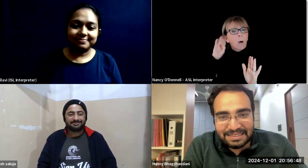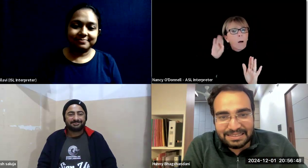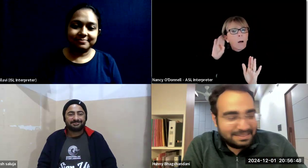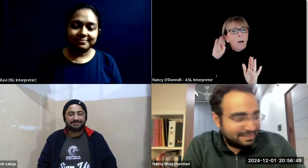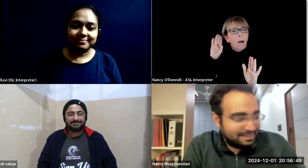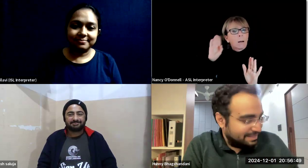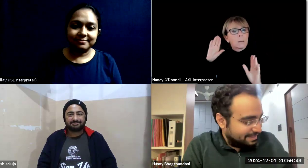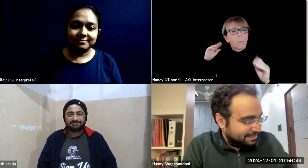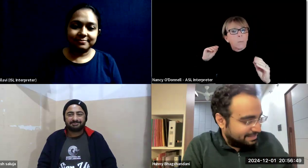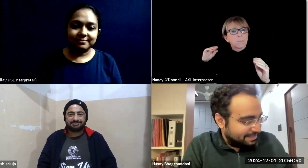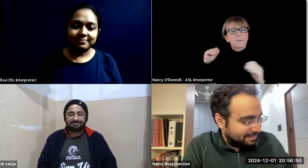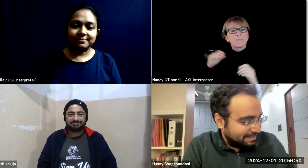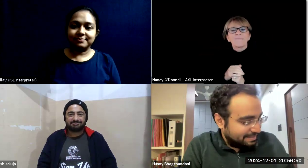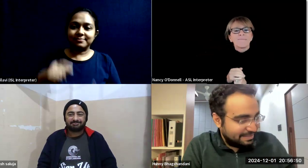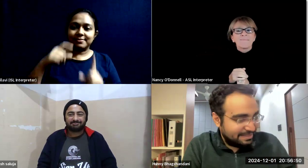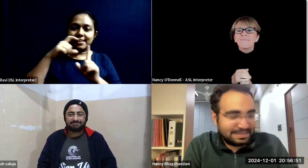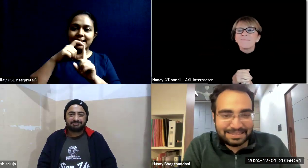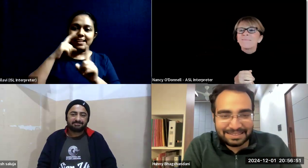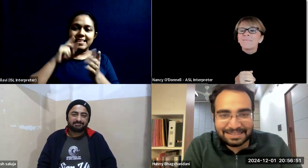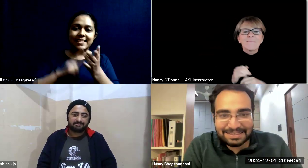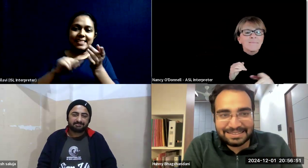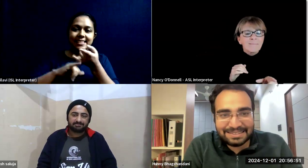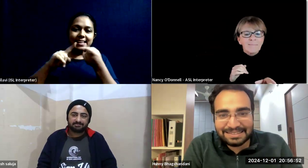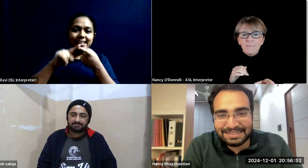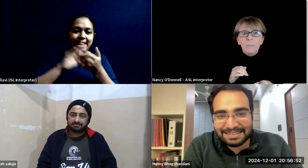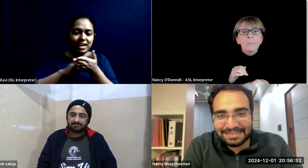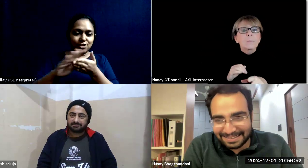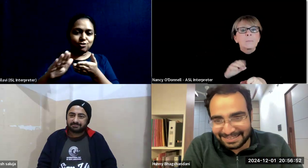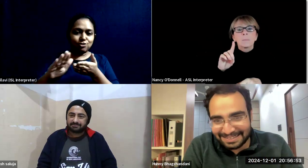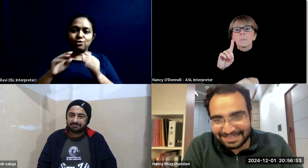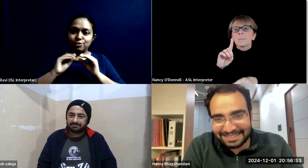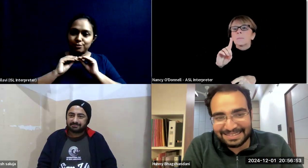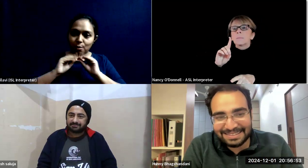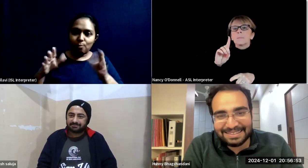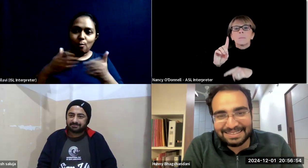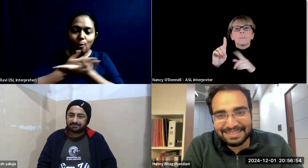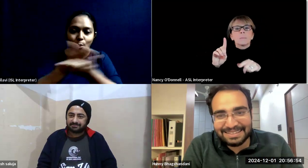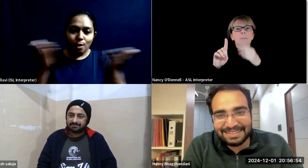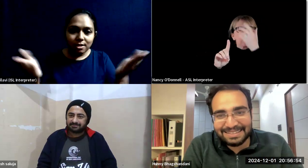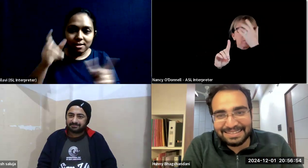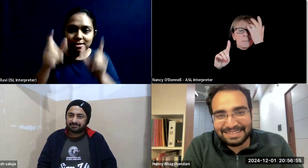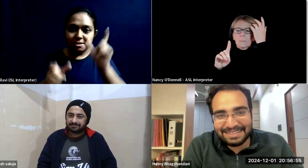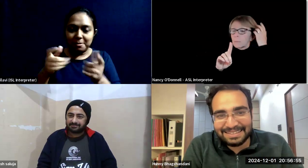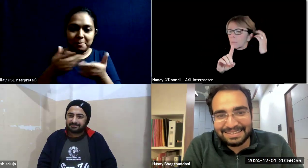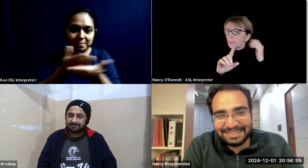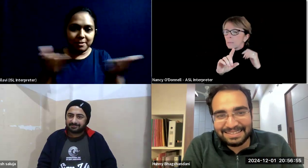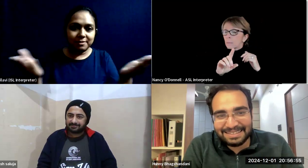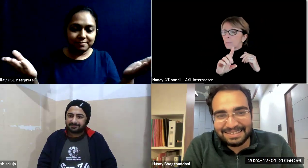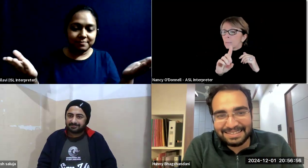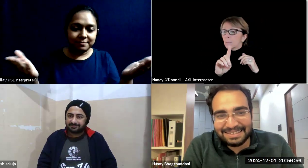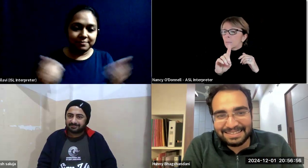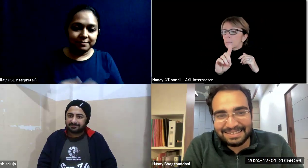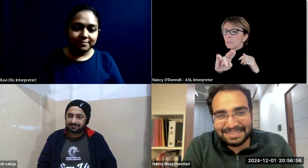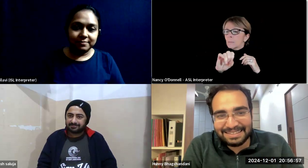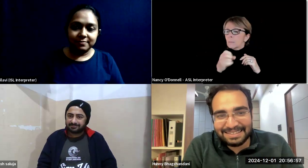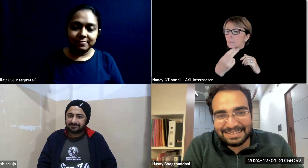[Dinesh speaking] To all the participants, from Torchit,